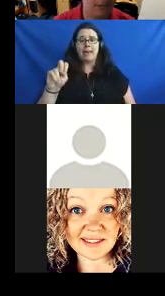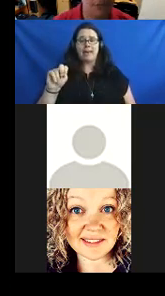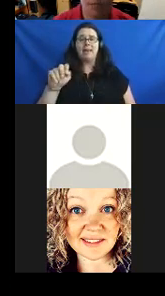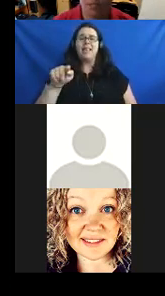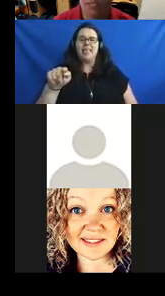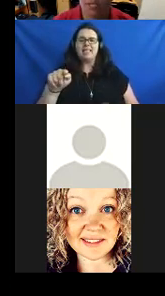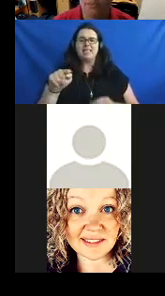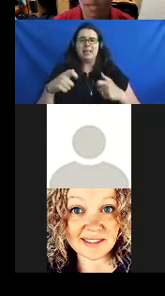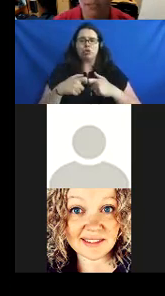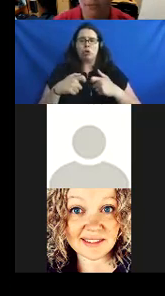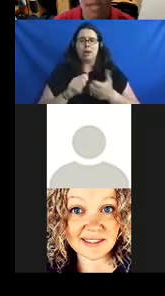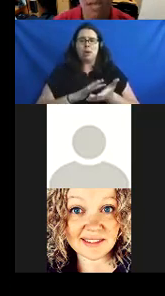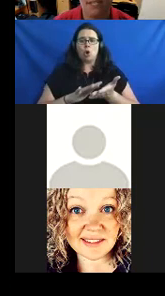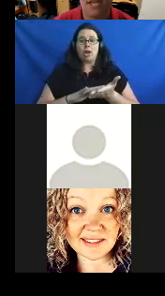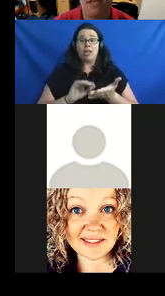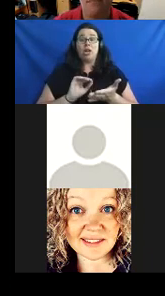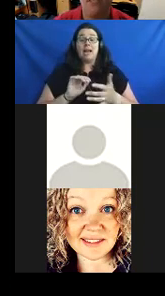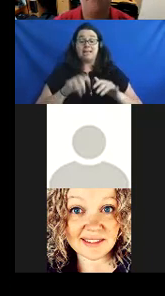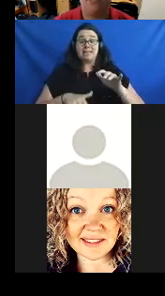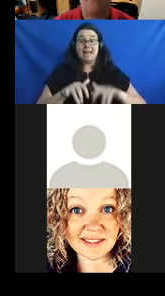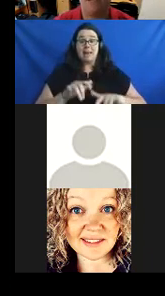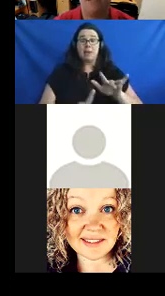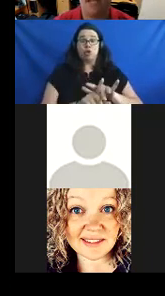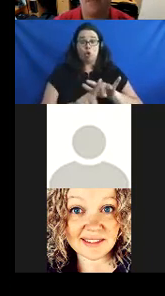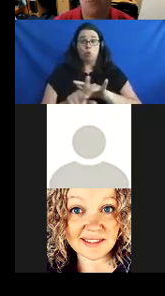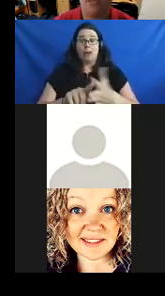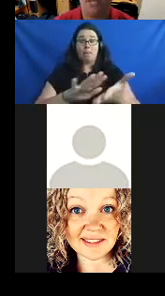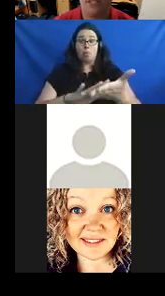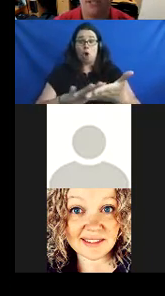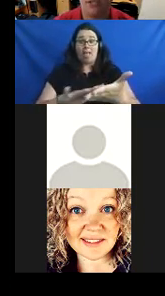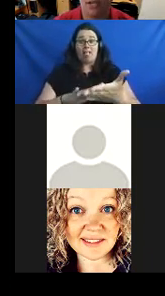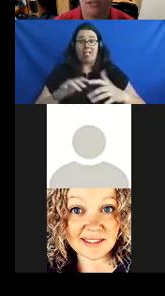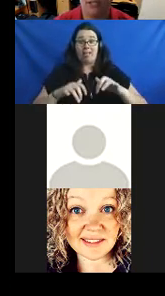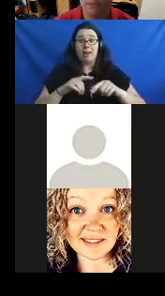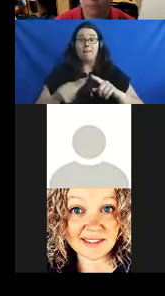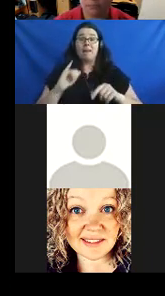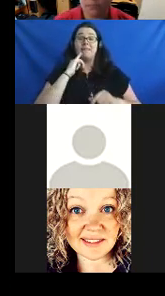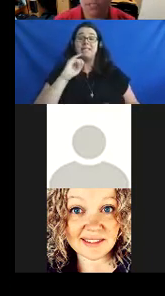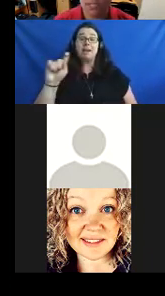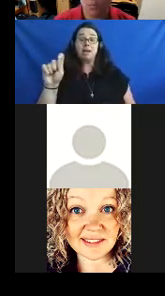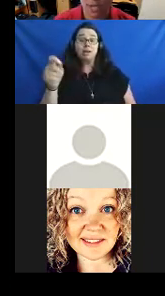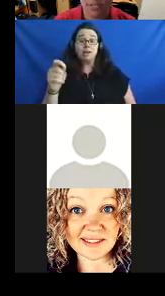IT LITERALLY PUTS IT ON THE PAGE FOR ME AS I TYPE. IF I TYPE A WORD THAT HAS AN CONTRACTION, IT WAITS UNTIL IT